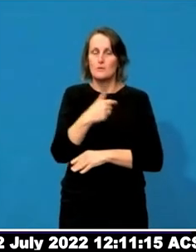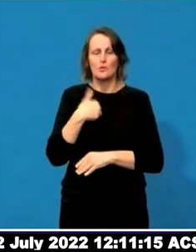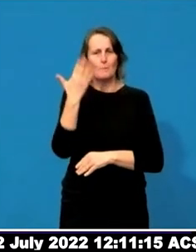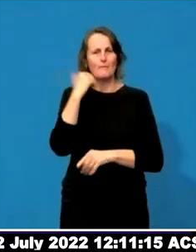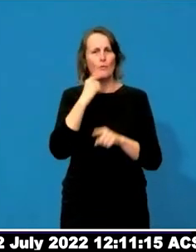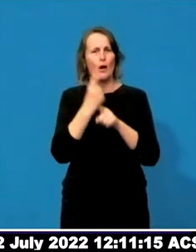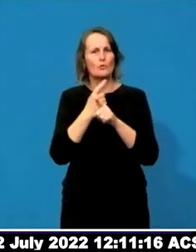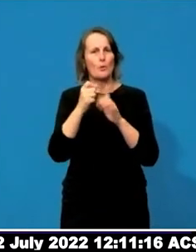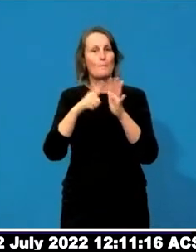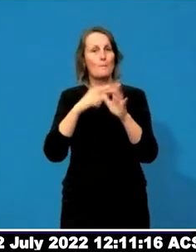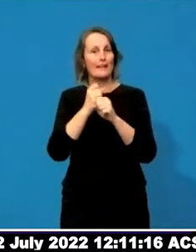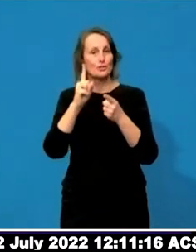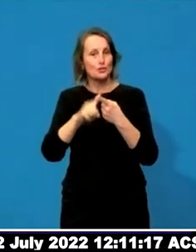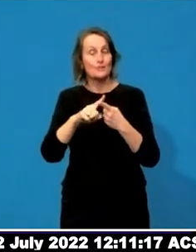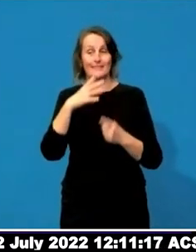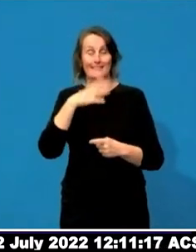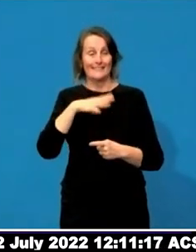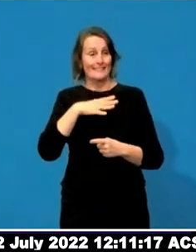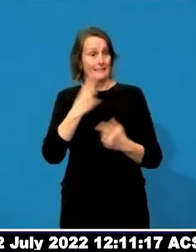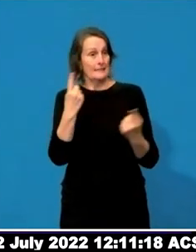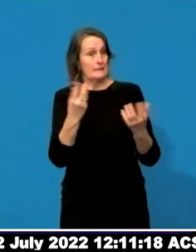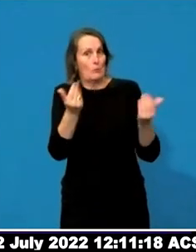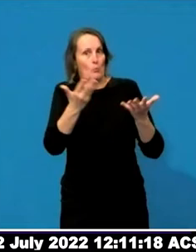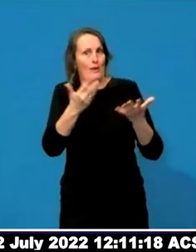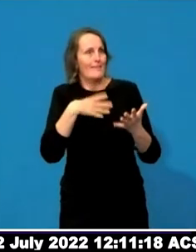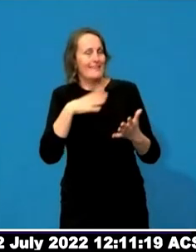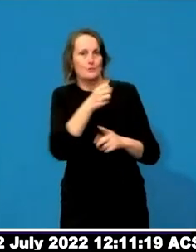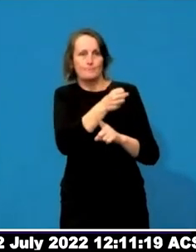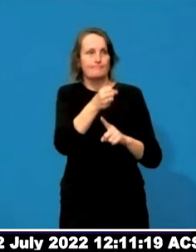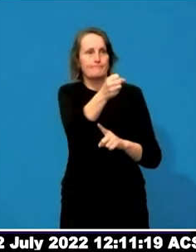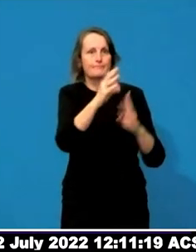somewhere to live and support, and that's one of the areas